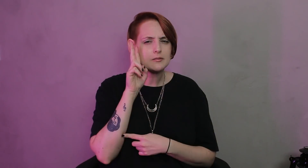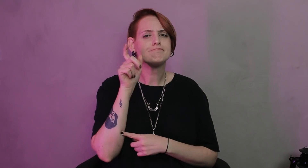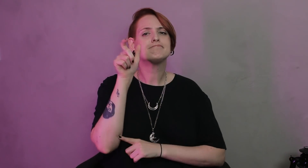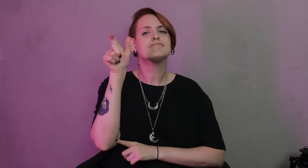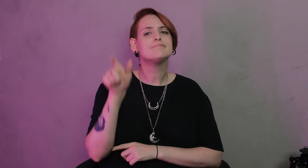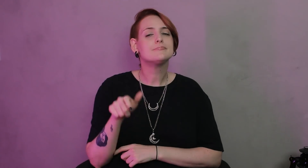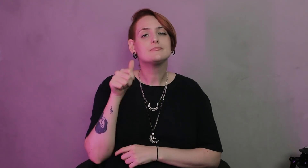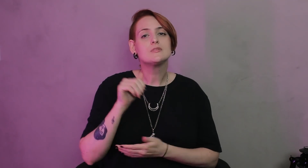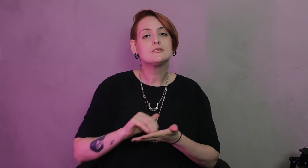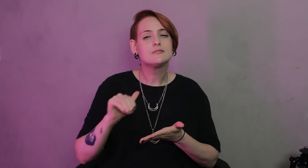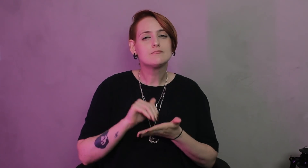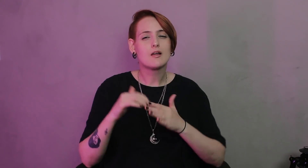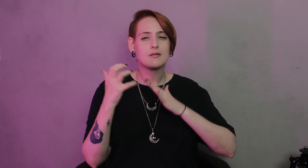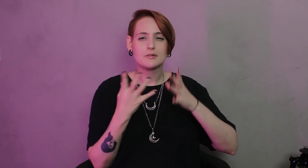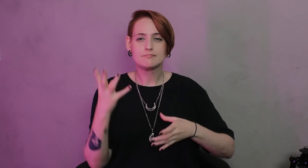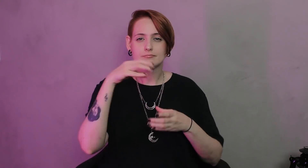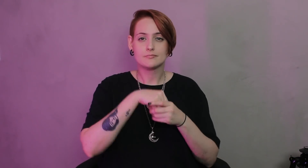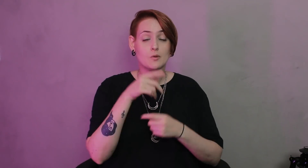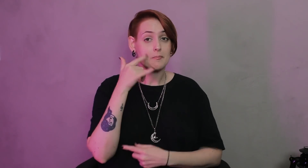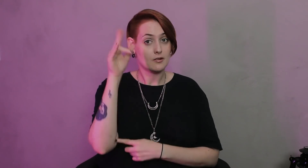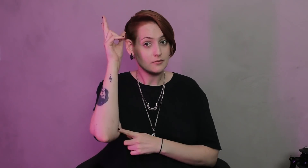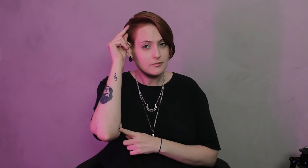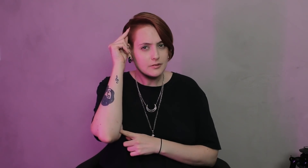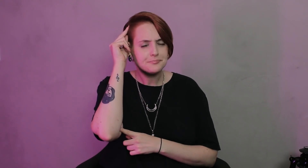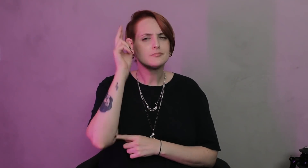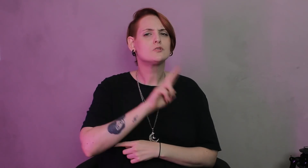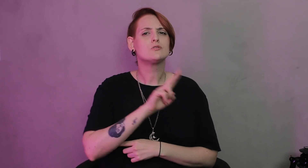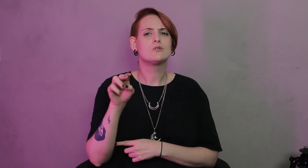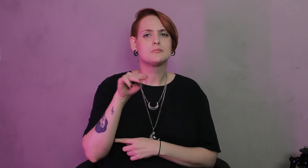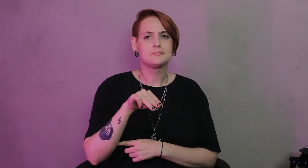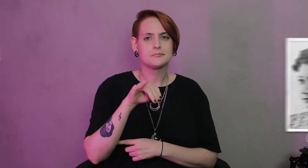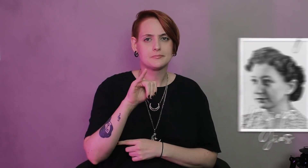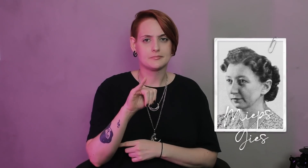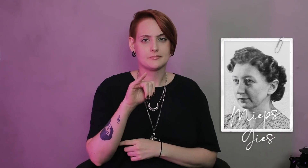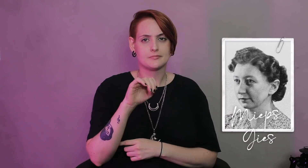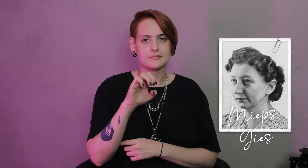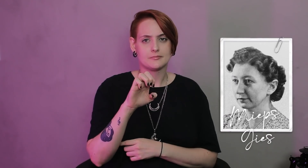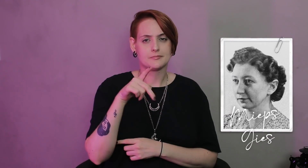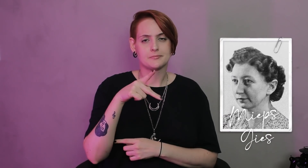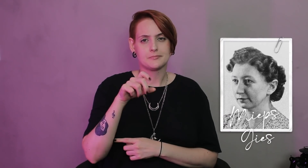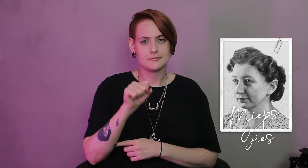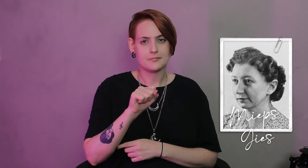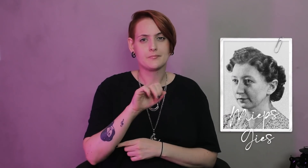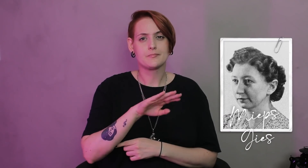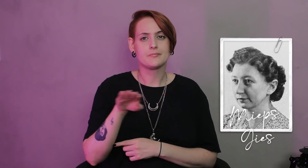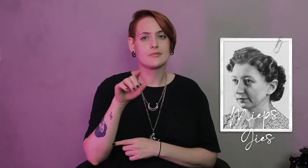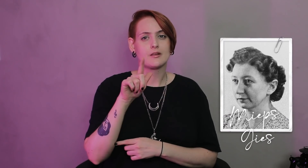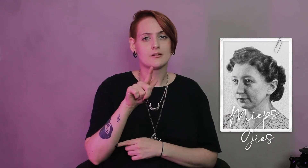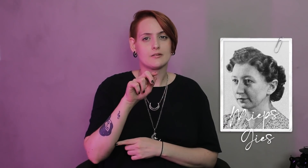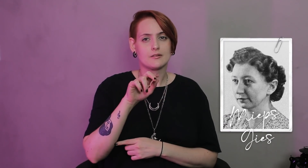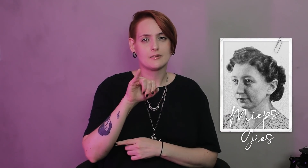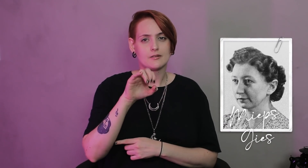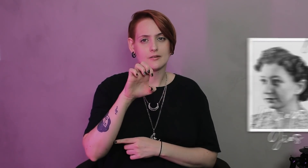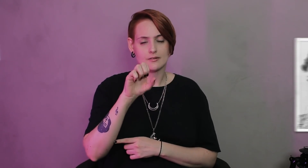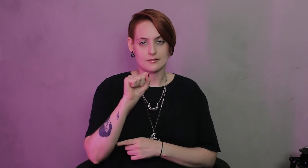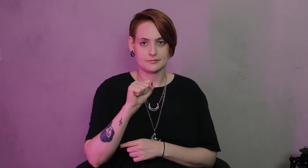Remember Ms. Mieps Gies, Otto's company secretary?